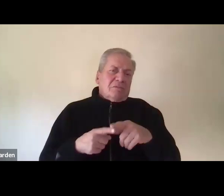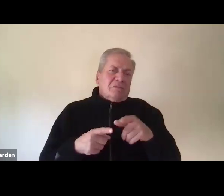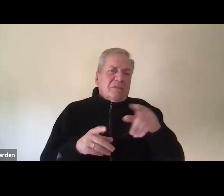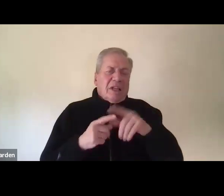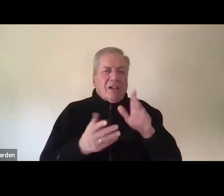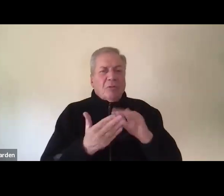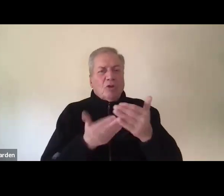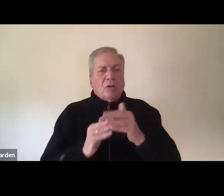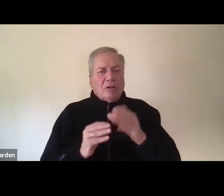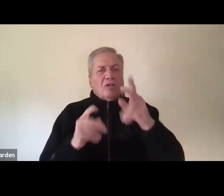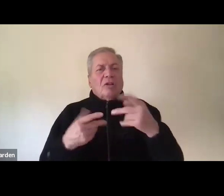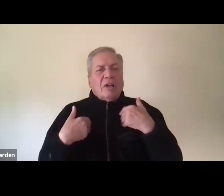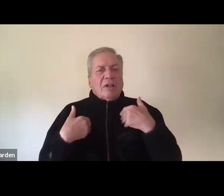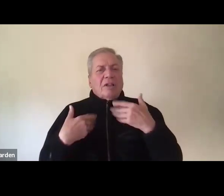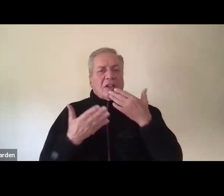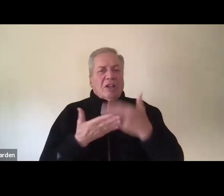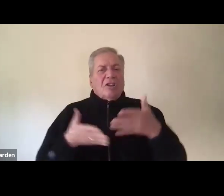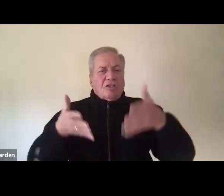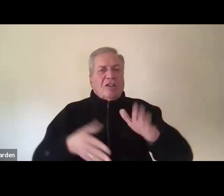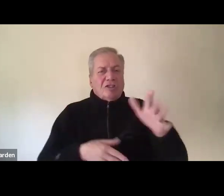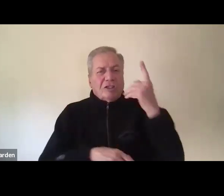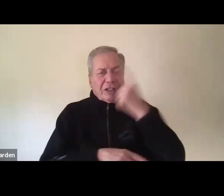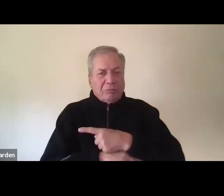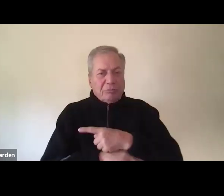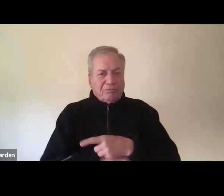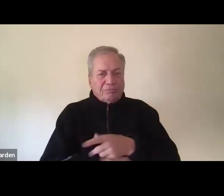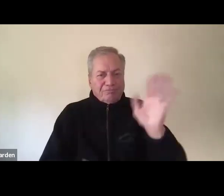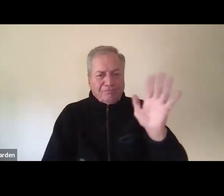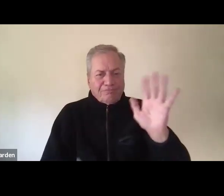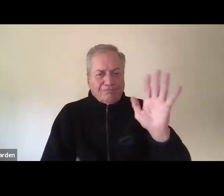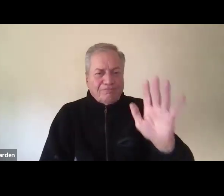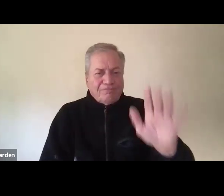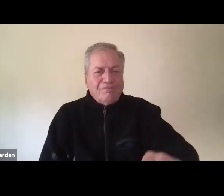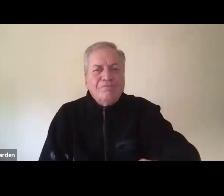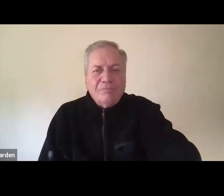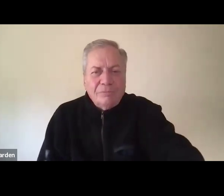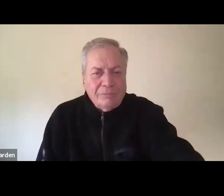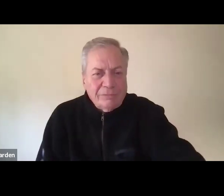Have a great rest of the day. Thank you.